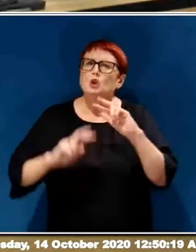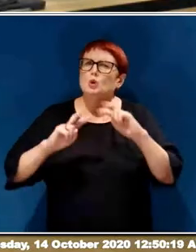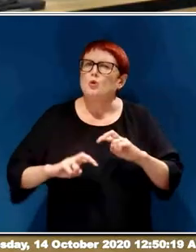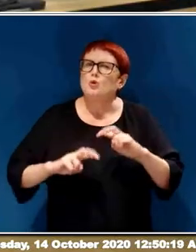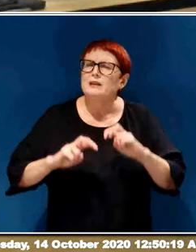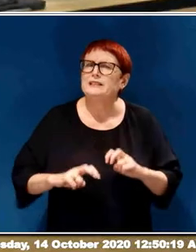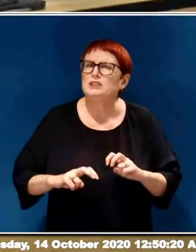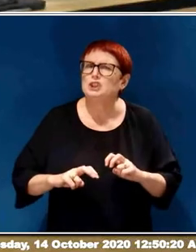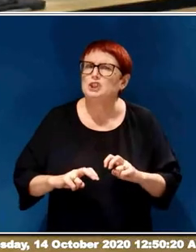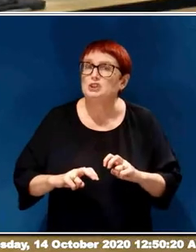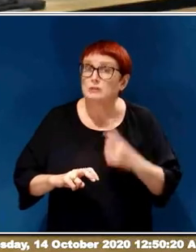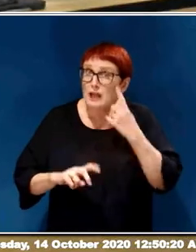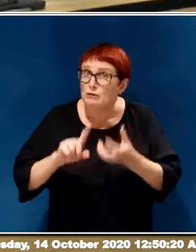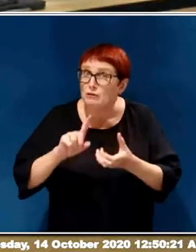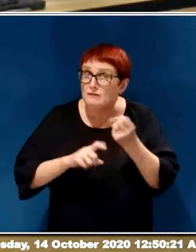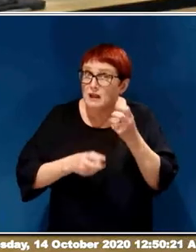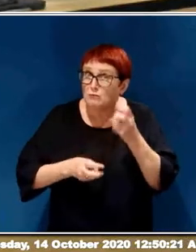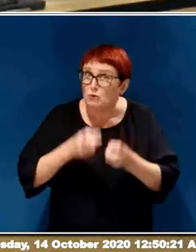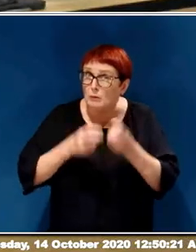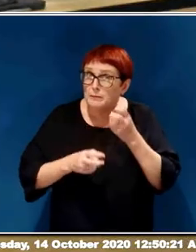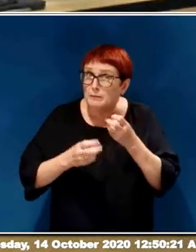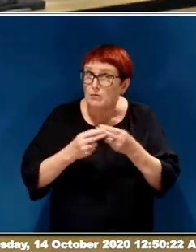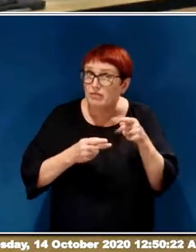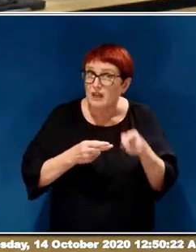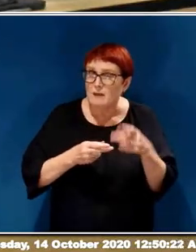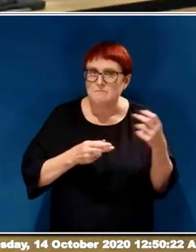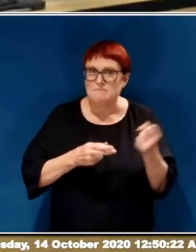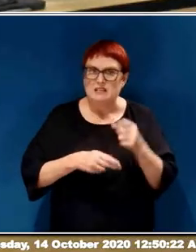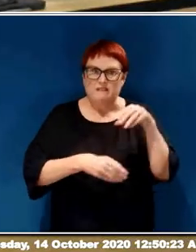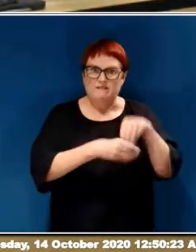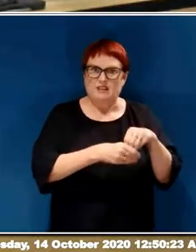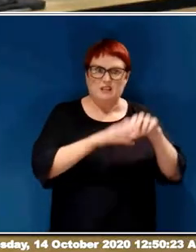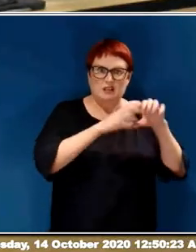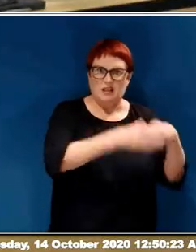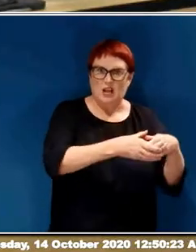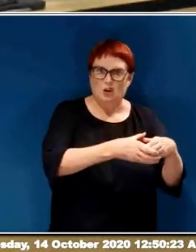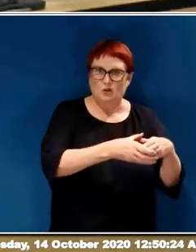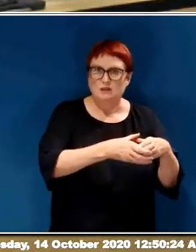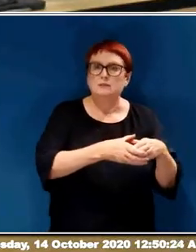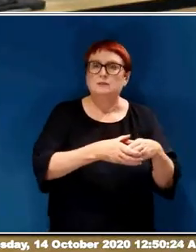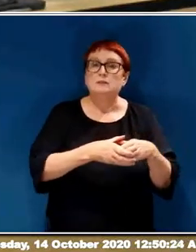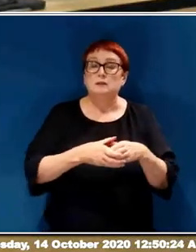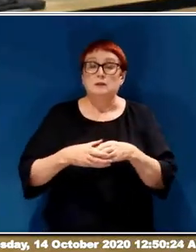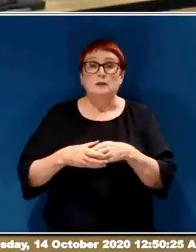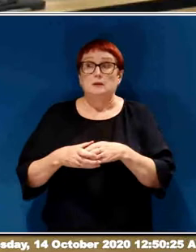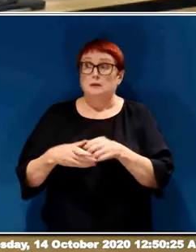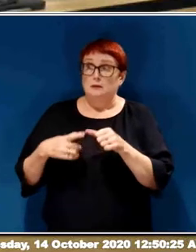DR de BRUIN: There are a range of problems that that model can result in.